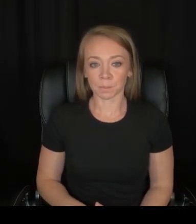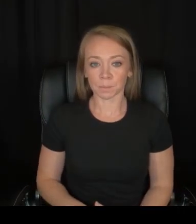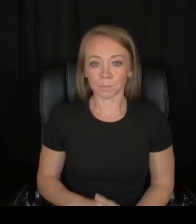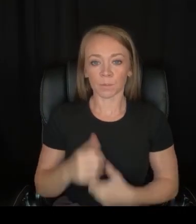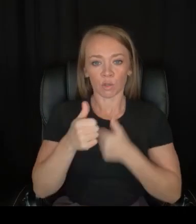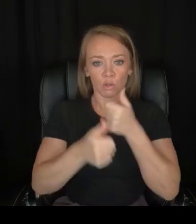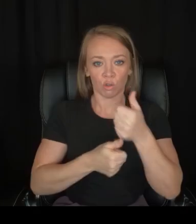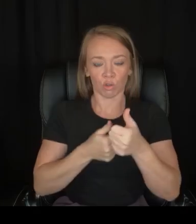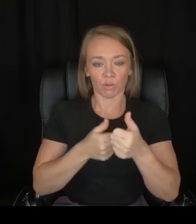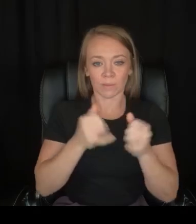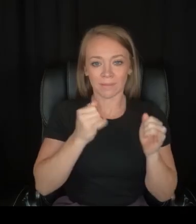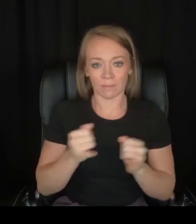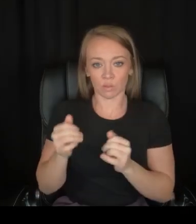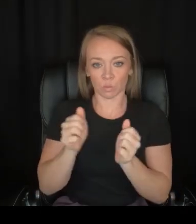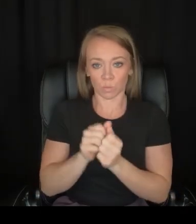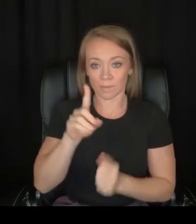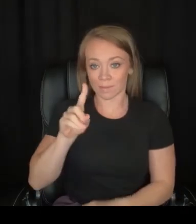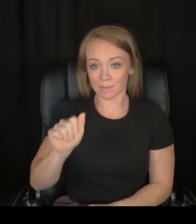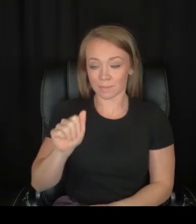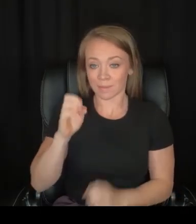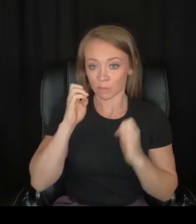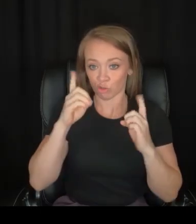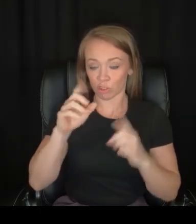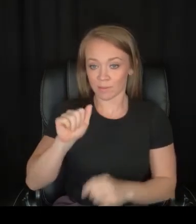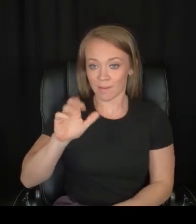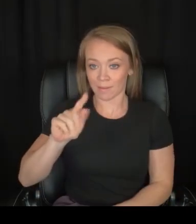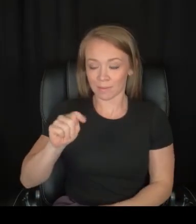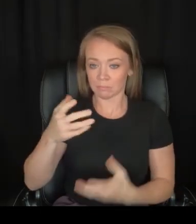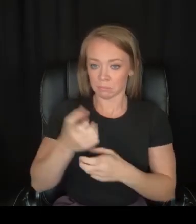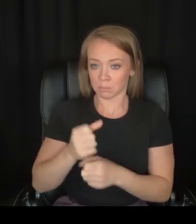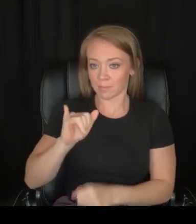the Individuals with Disabilities Education Act or IDEA.